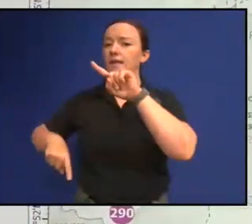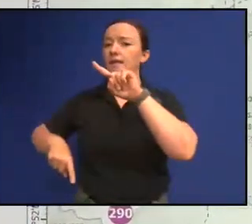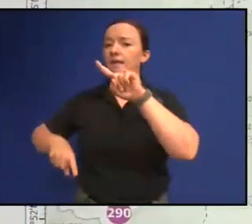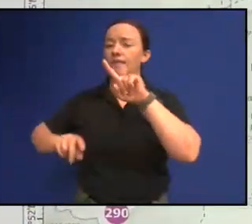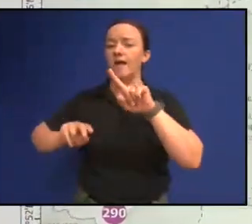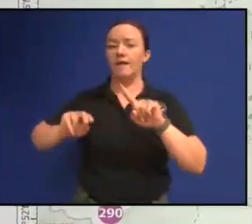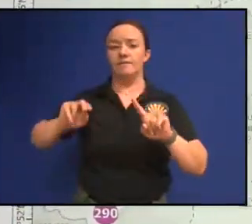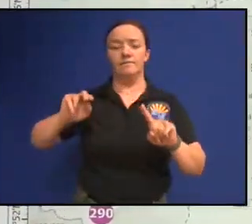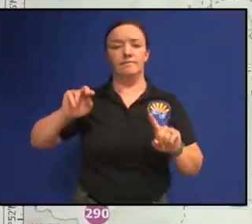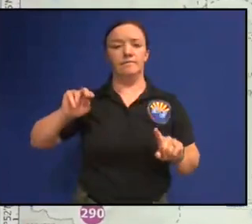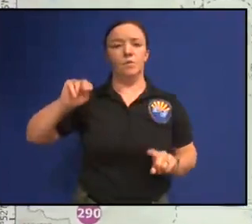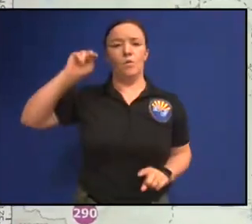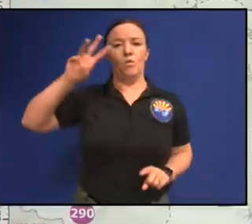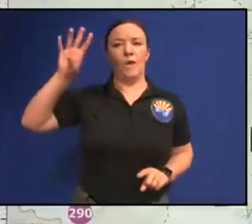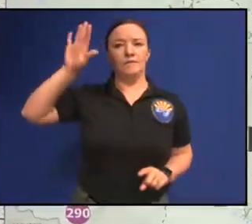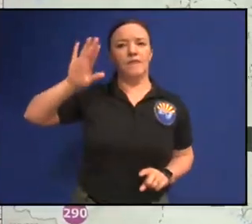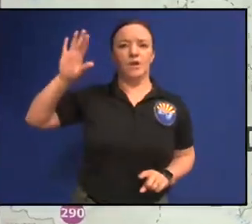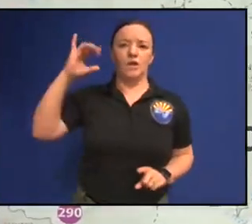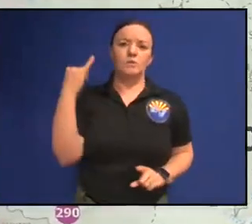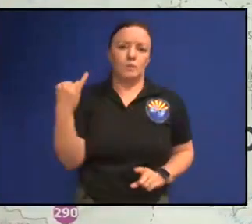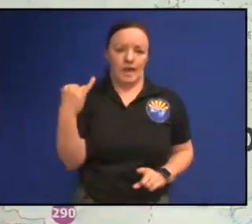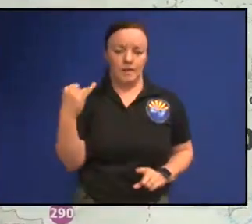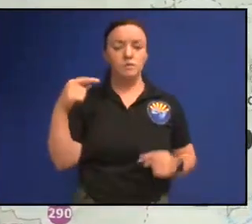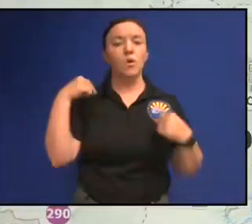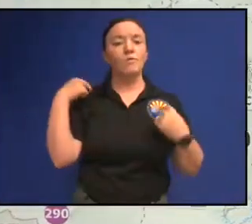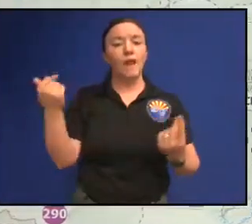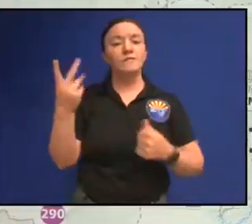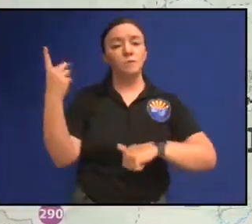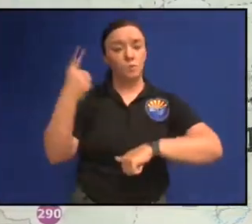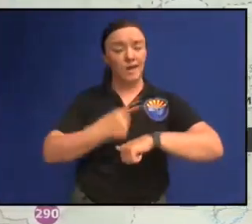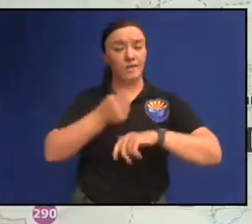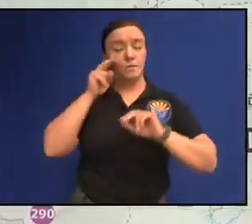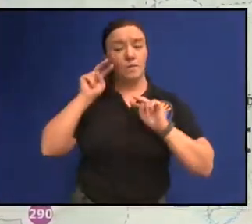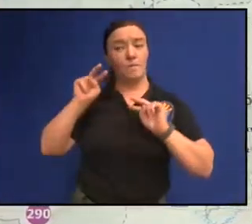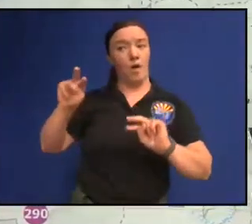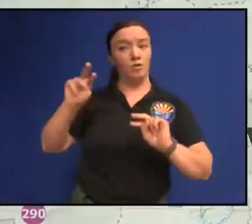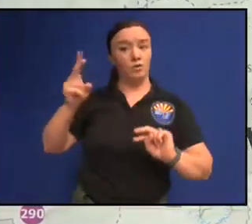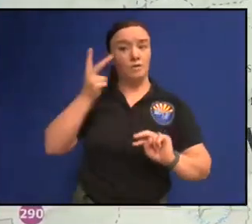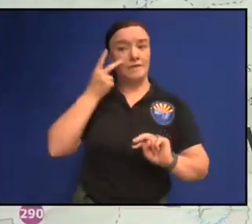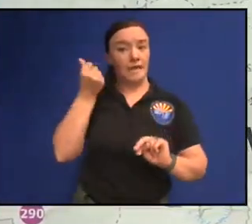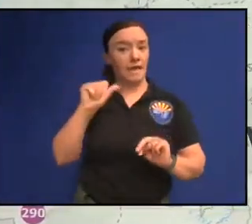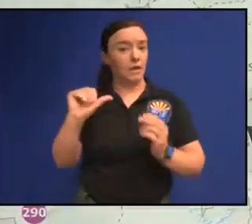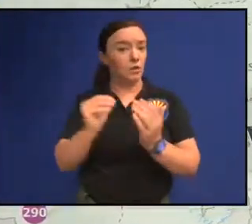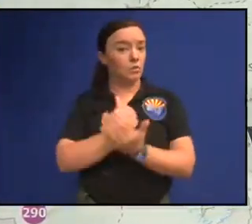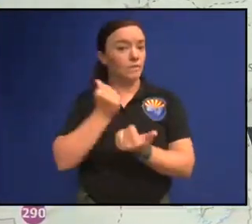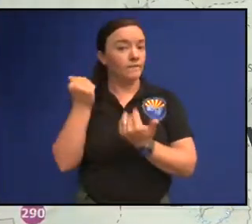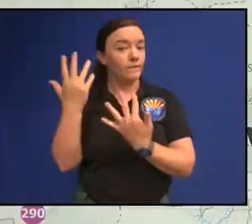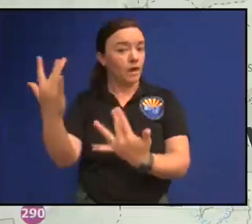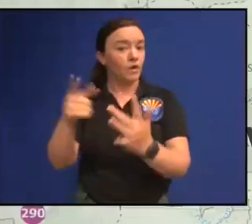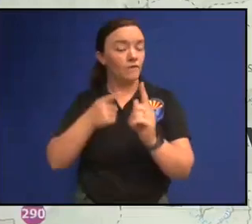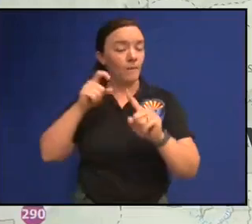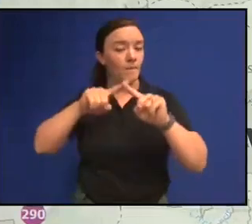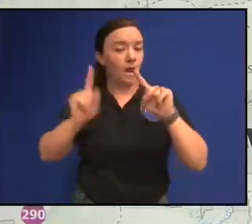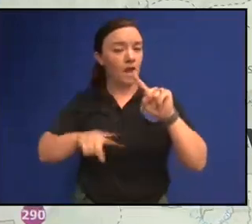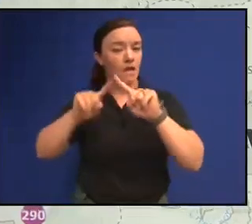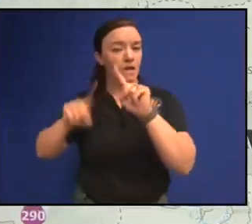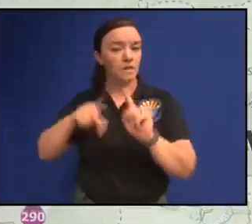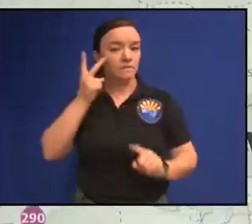OVER THE NEXT FEW DAYS, WE'LL MONITOR THAT TO SEE IF ANY NEW IGNITIONS COME OUT OF THAT. SO THIS AREA UP HERE HAS BEEN EXTREMELY COLD IN THE TWO